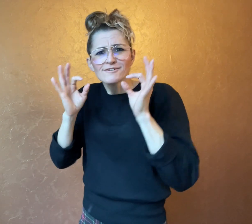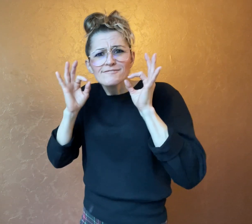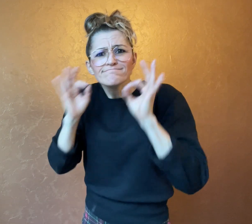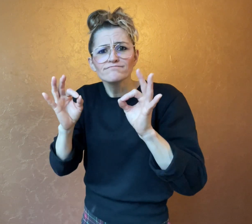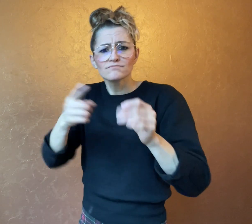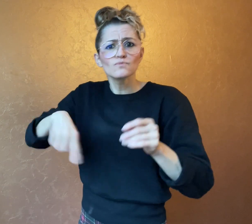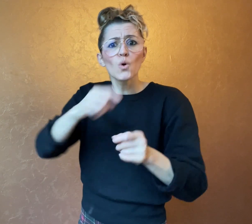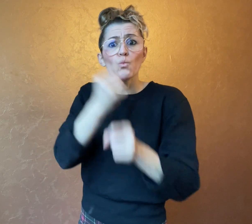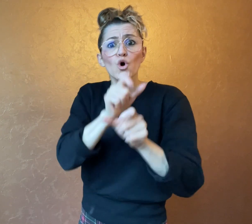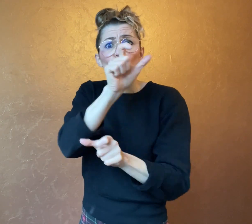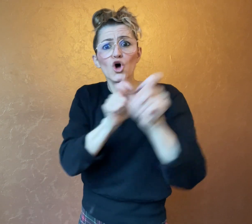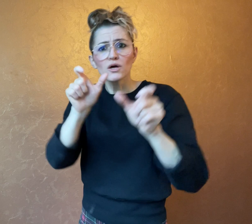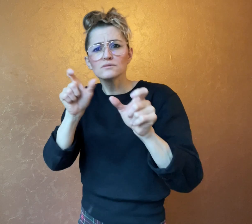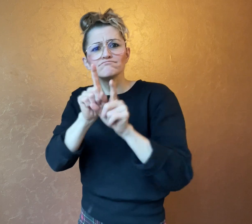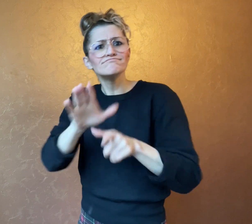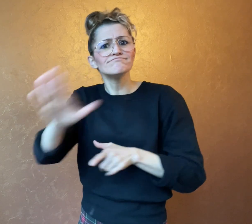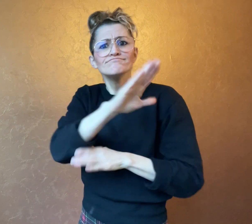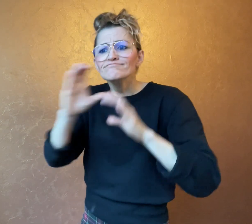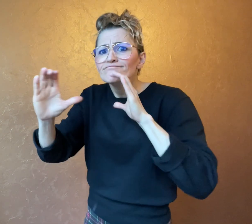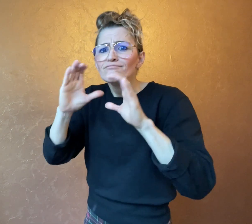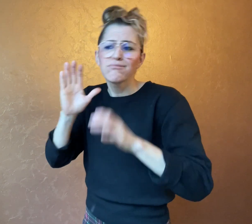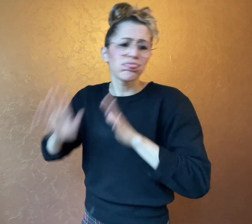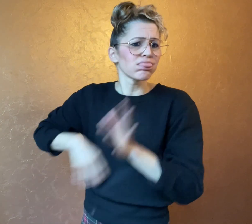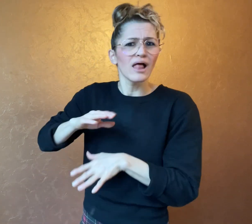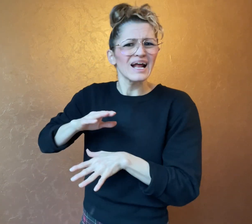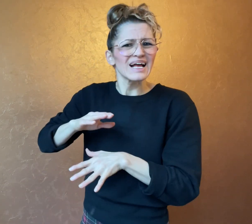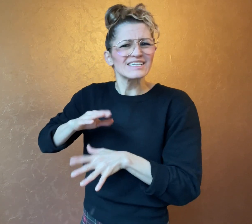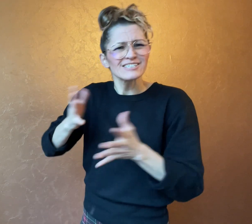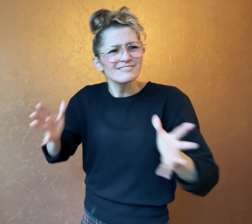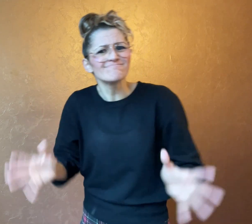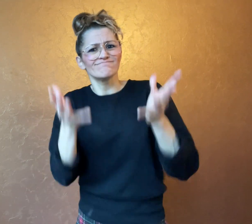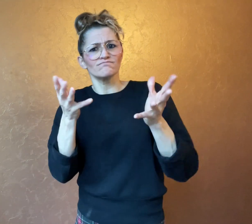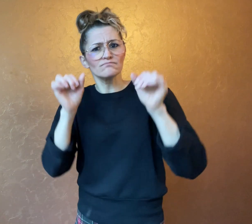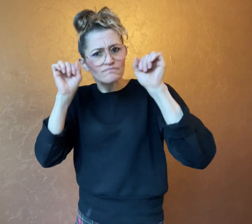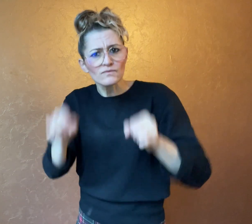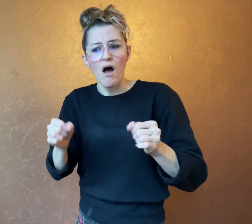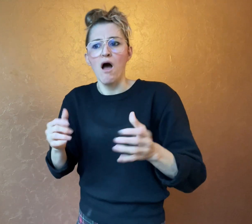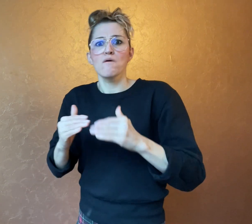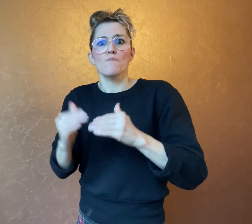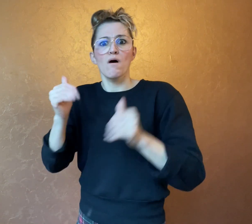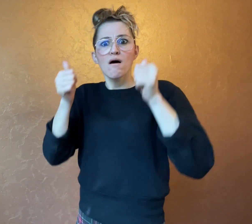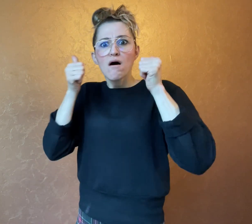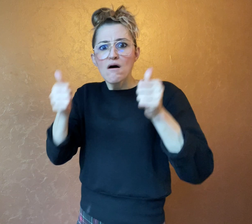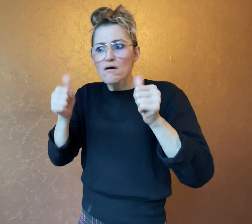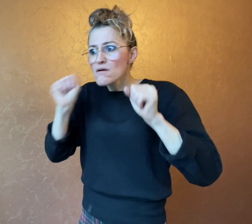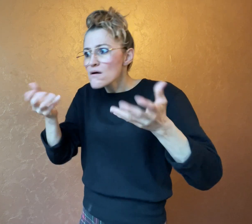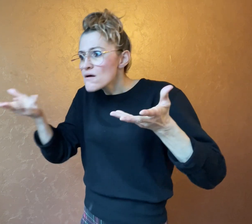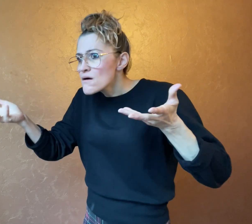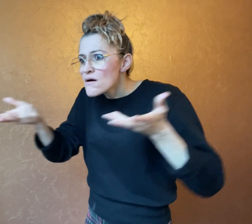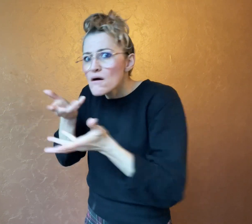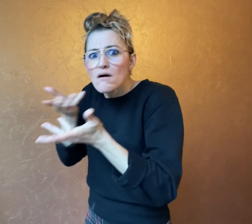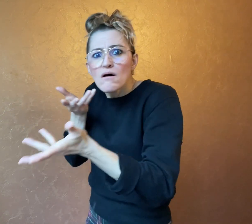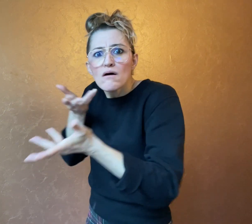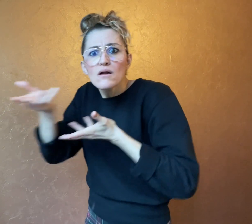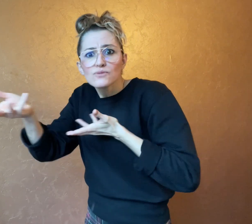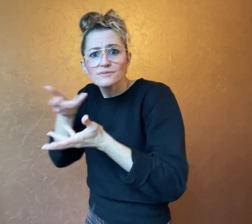communication skills. The organization says this SASL